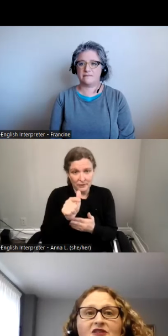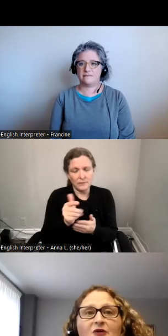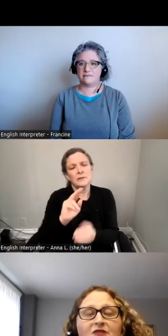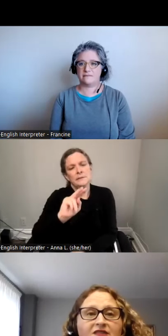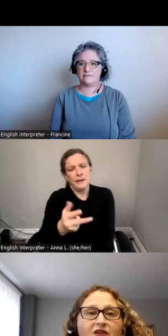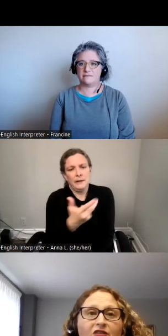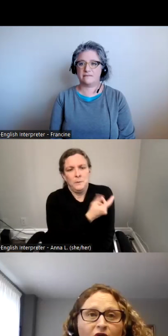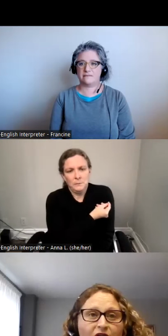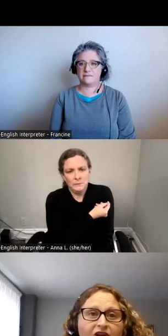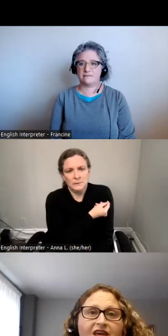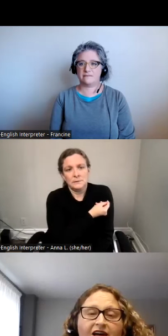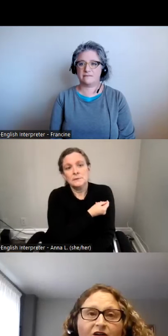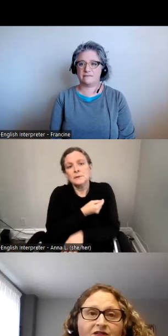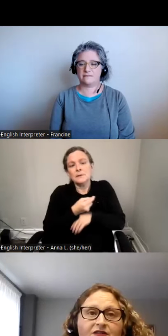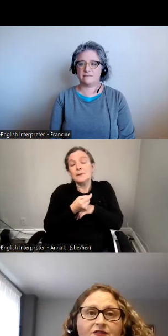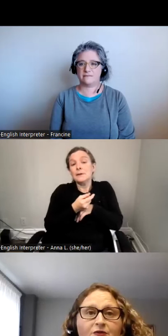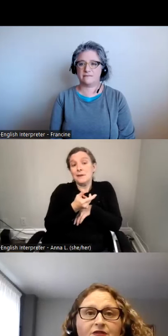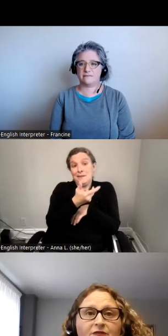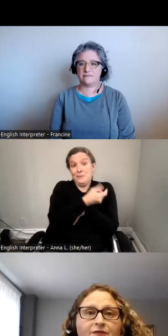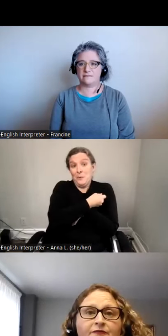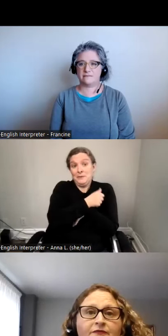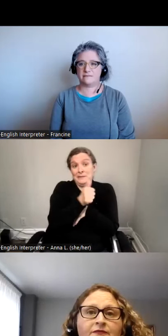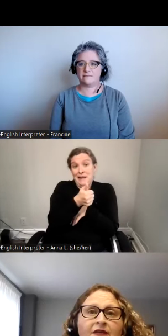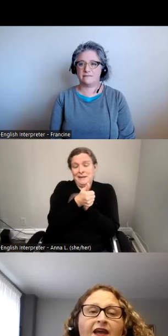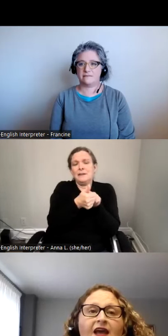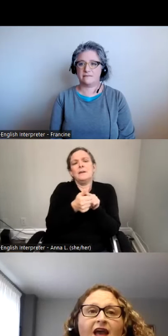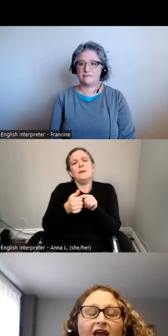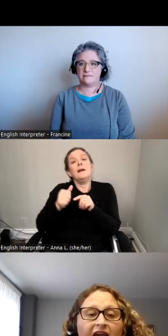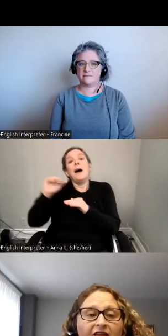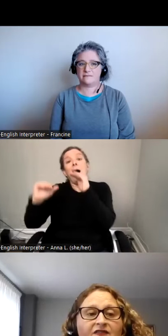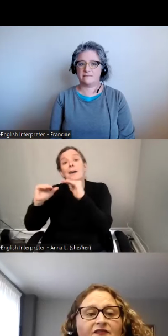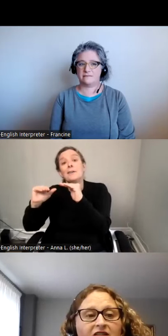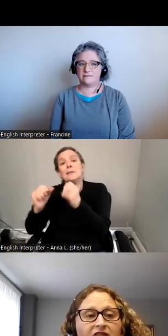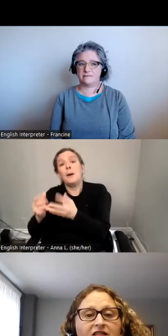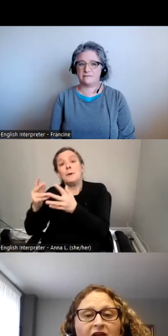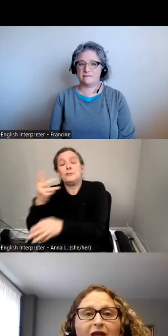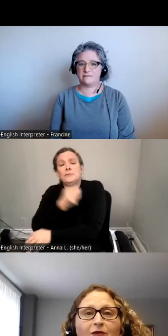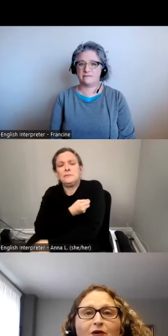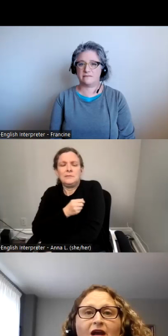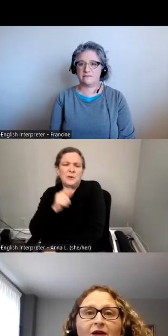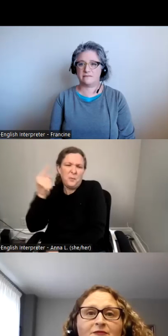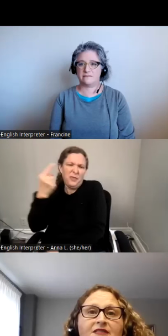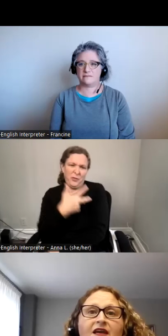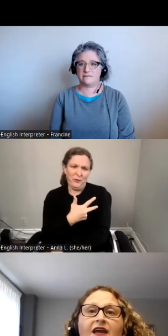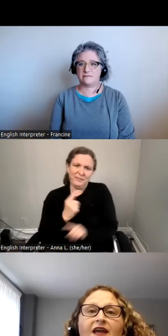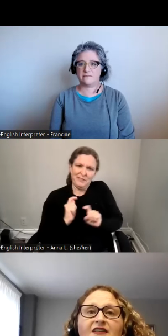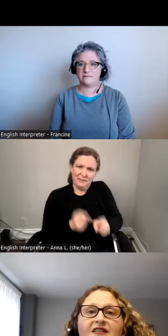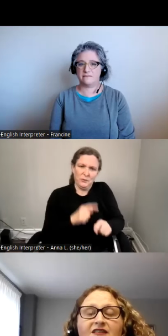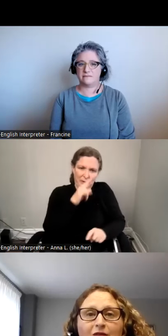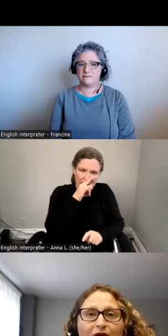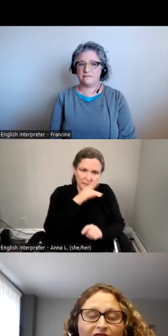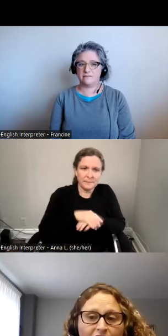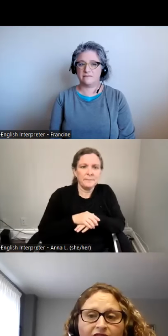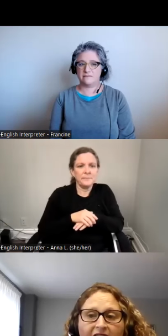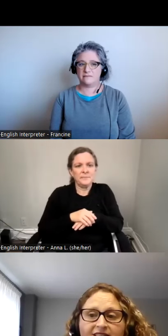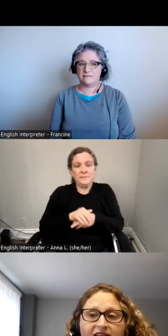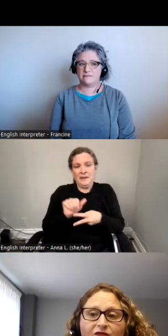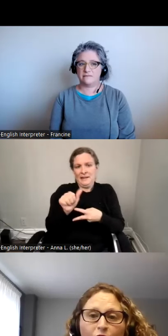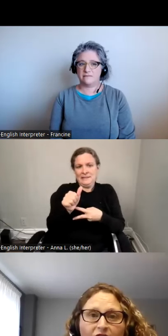Dose Primary Series given at 8 weeks apart.